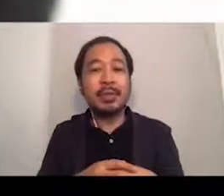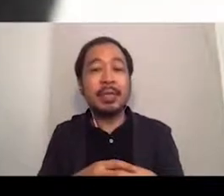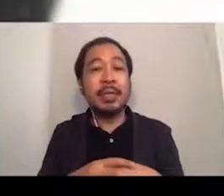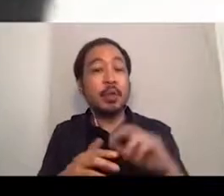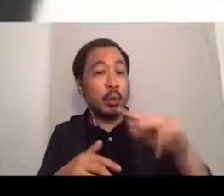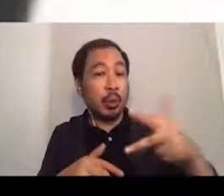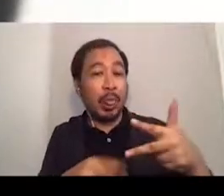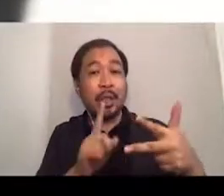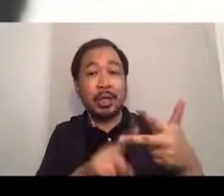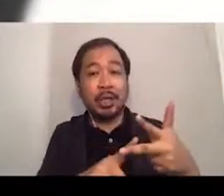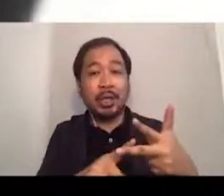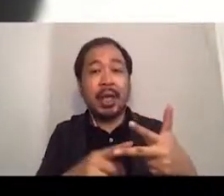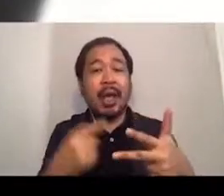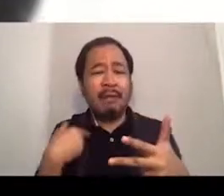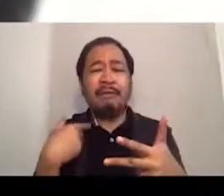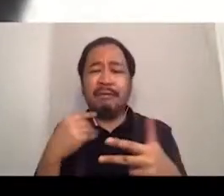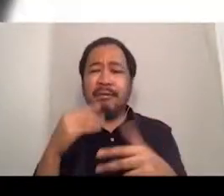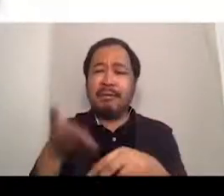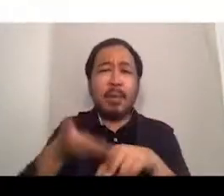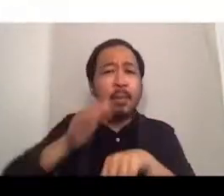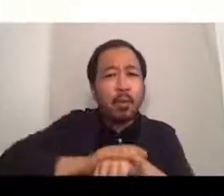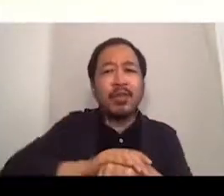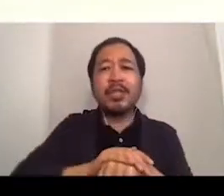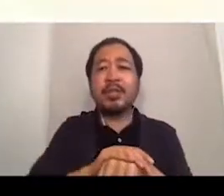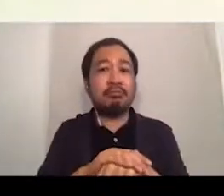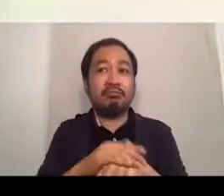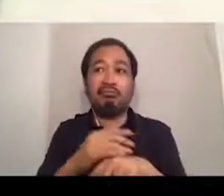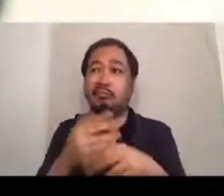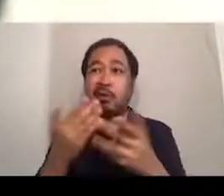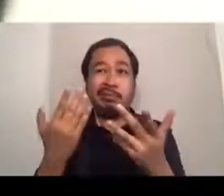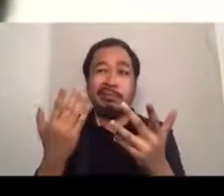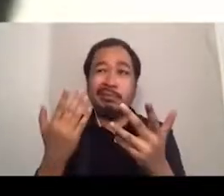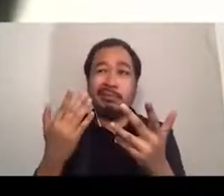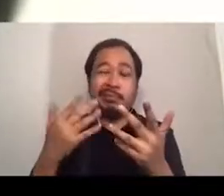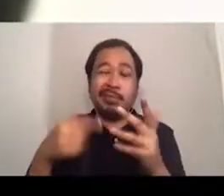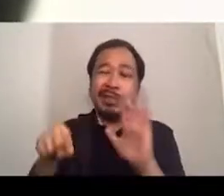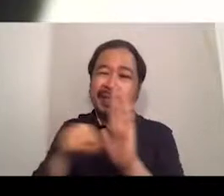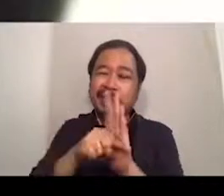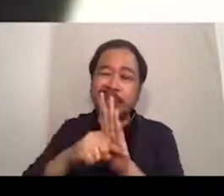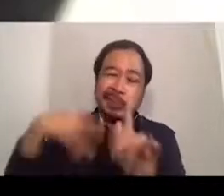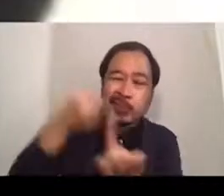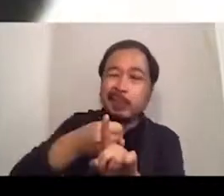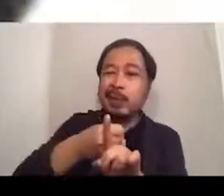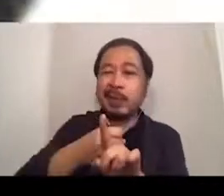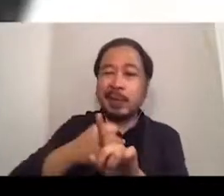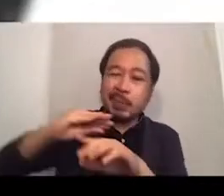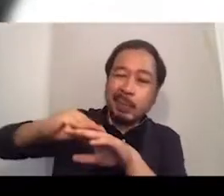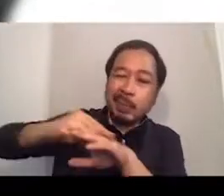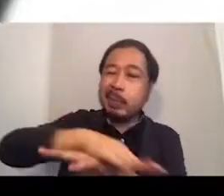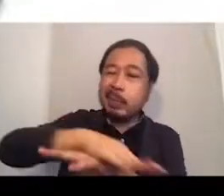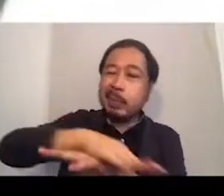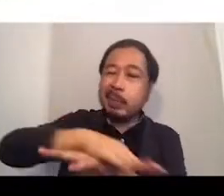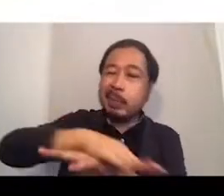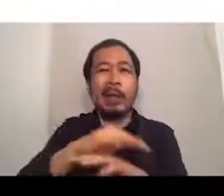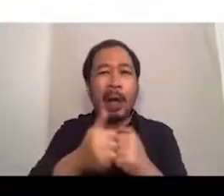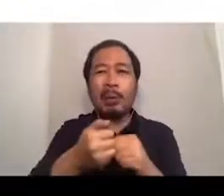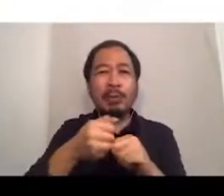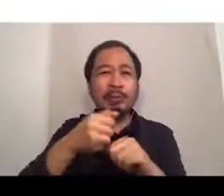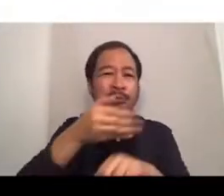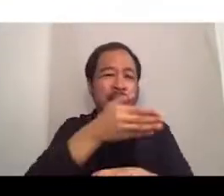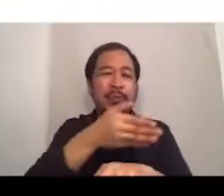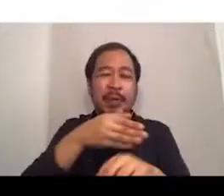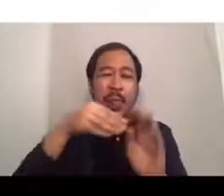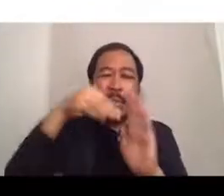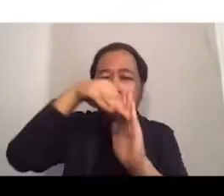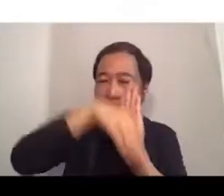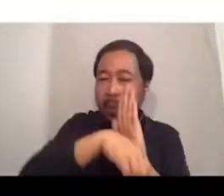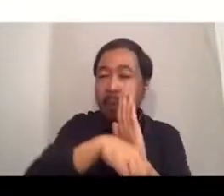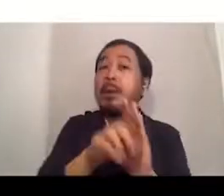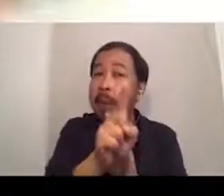At the same time, we have also worked to put together practice guidelines for rehabilitation practitioners in terms of infection control and safe distancing.